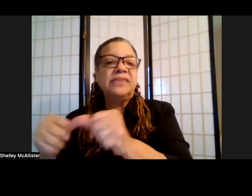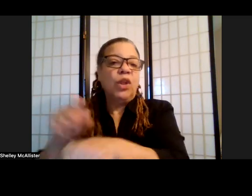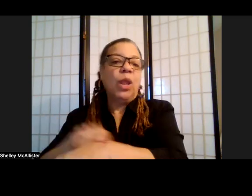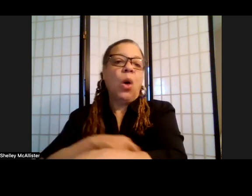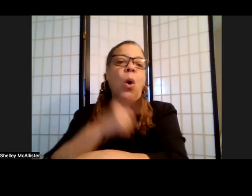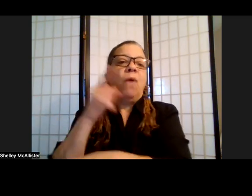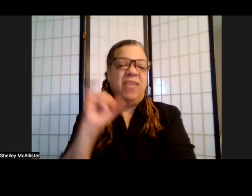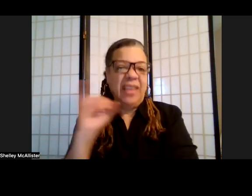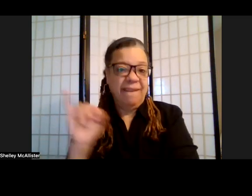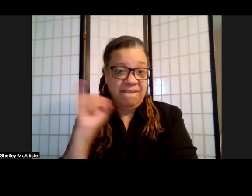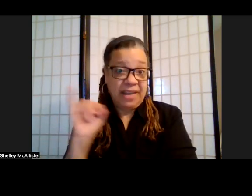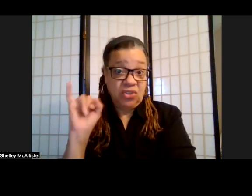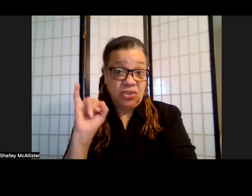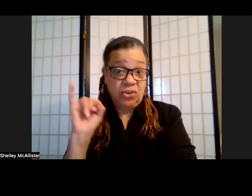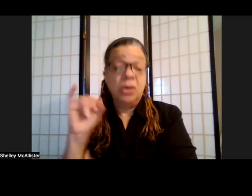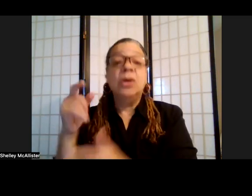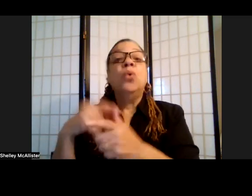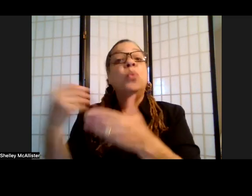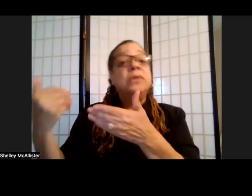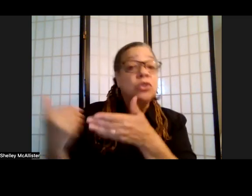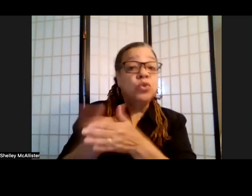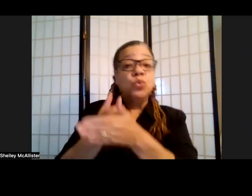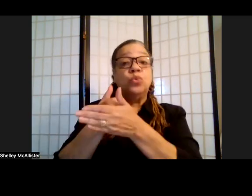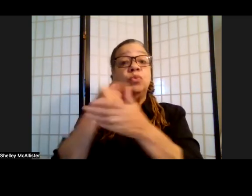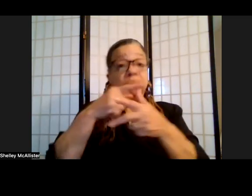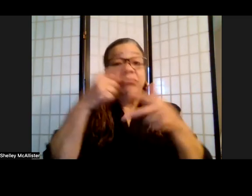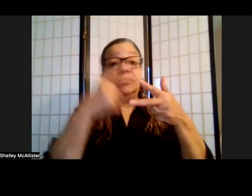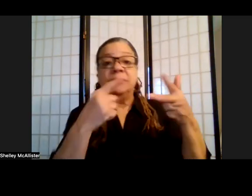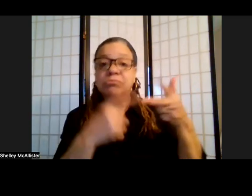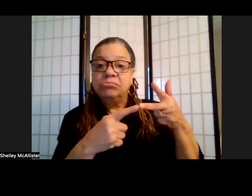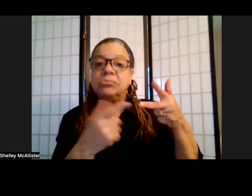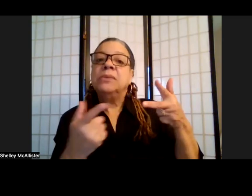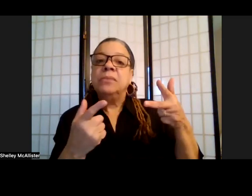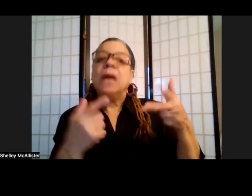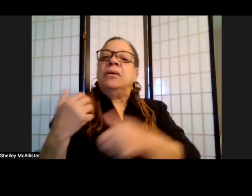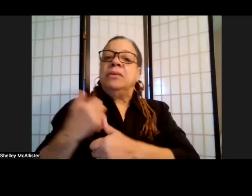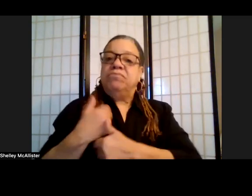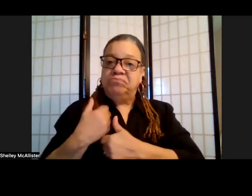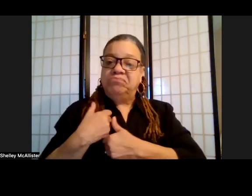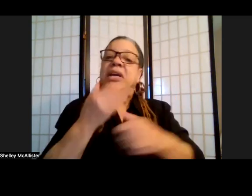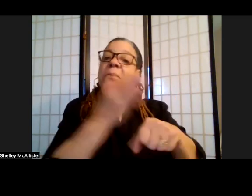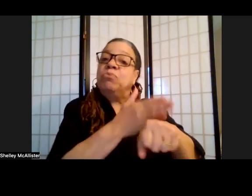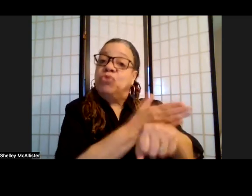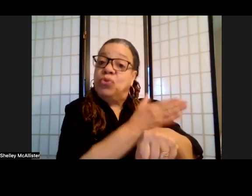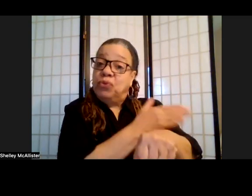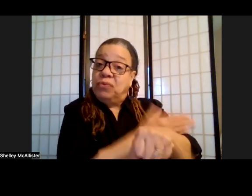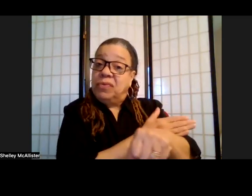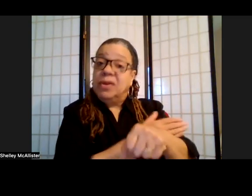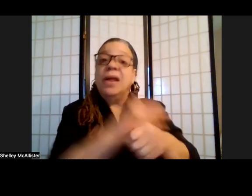Once this new system was instituted, the sailors started to get better, the number of patients with drug resistant gonorrhea plummeted,